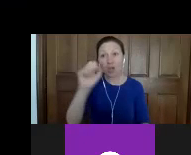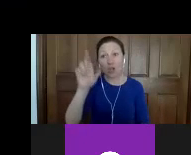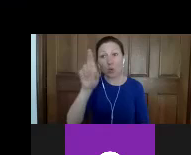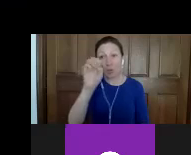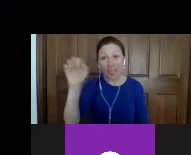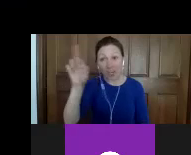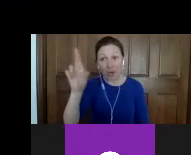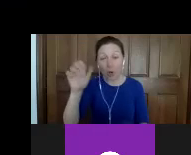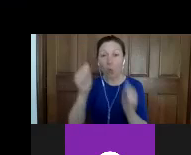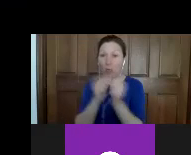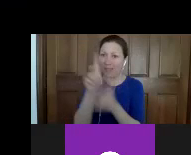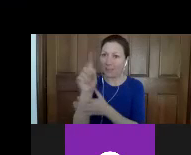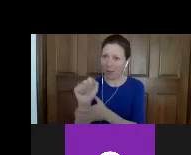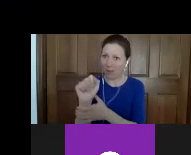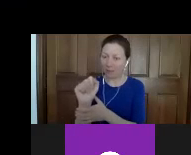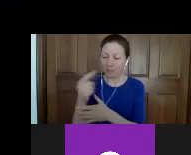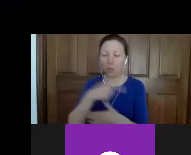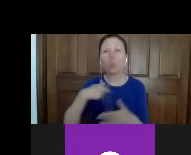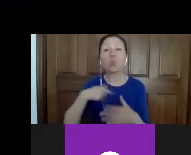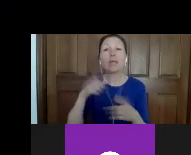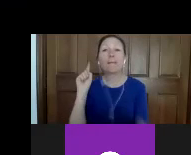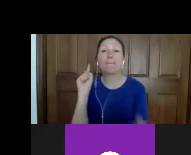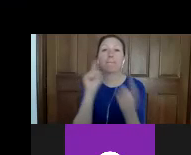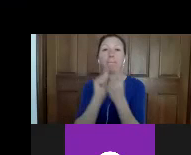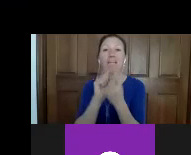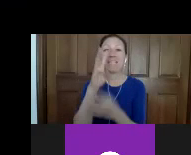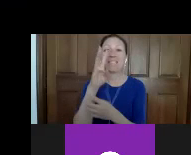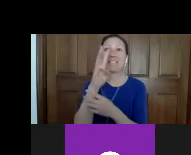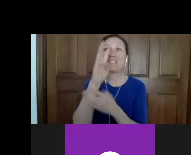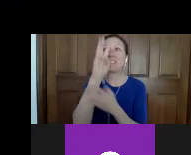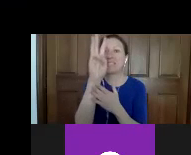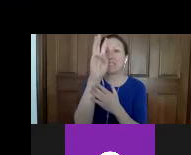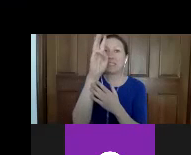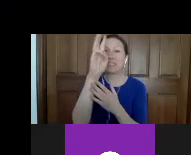We meet for six hours a week, three hours Tuesdays and three hours Thursdays. We'll